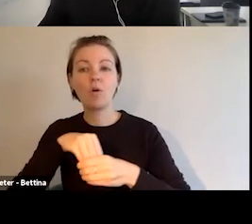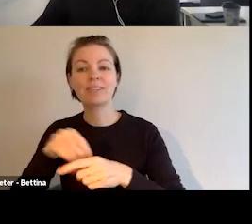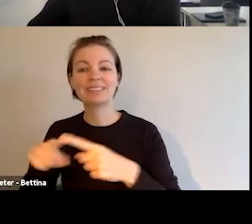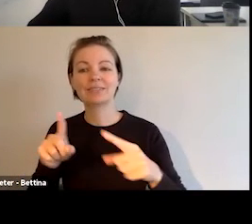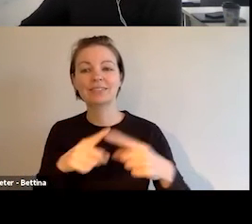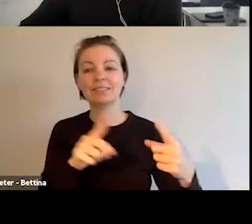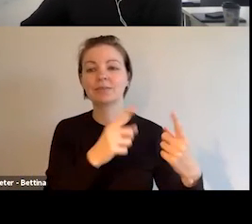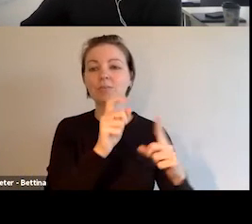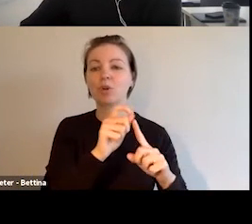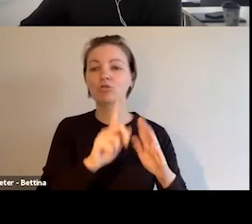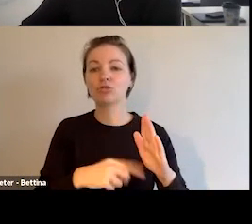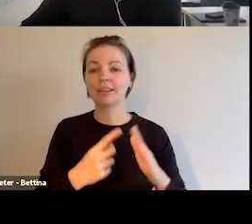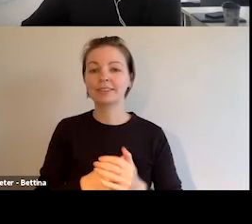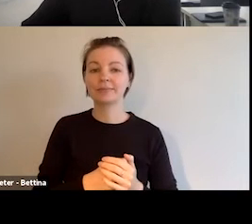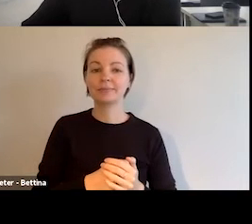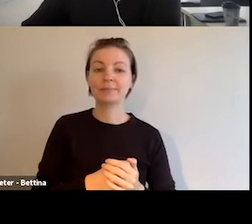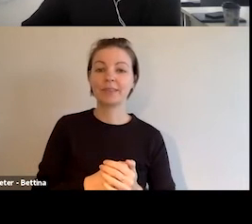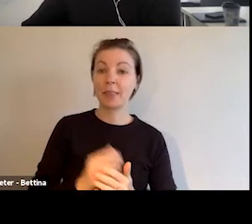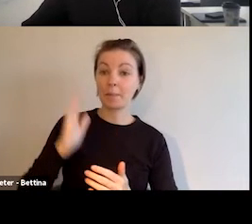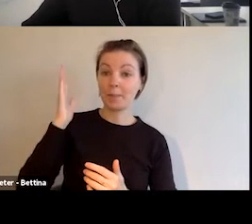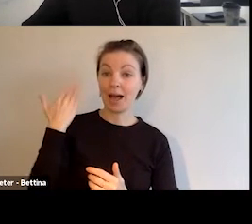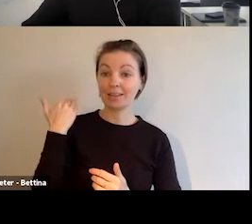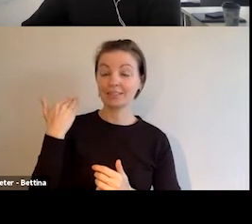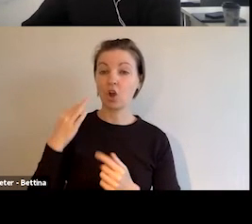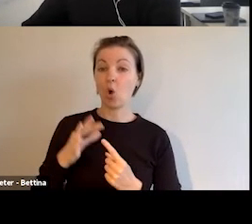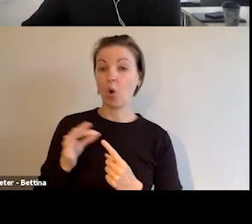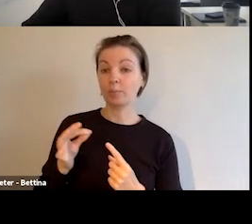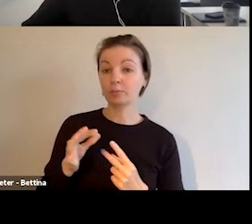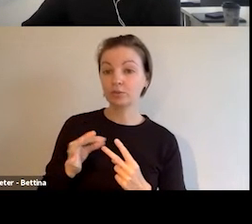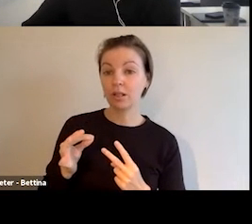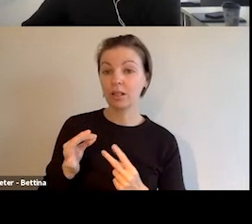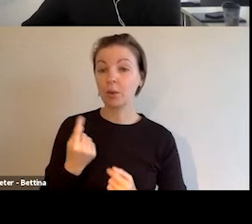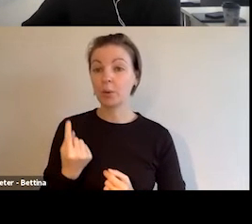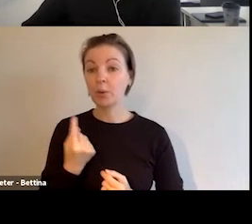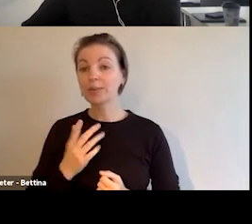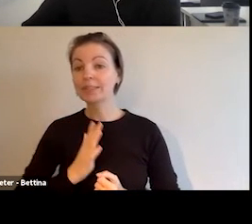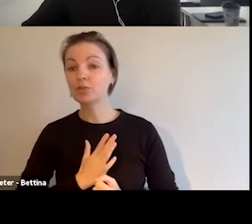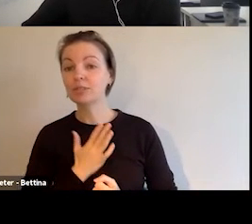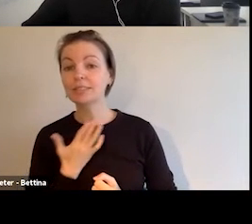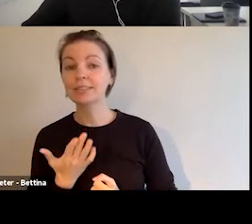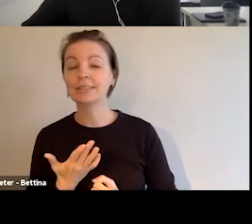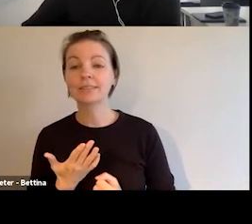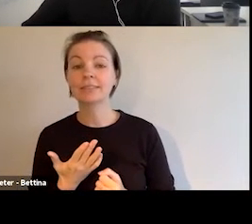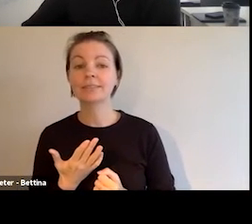And so were as previously it was optional who was interested in the projects and finding space within the curriculum to do this with